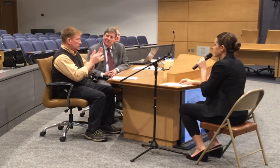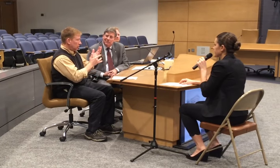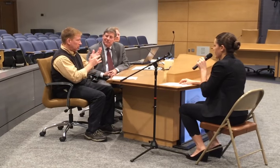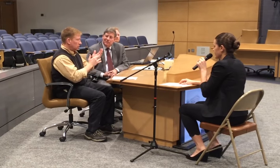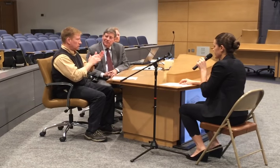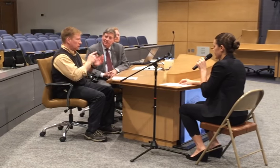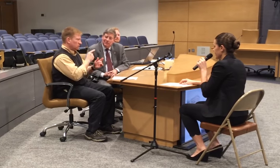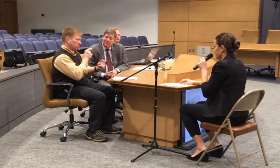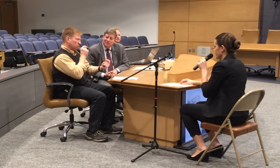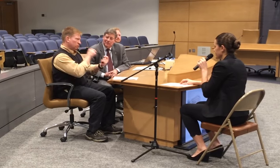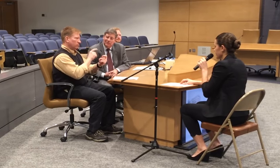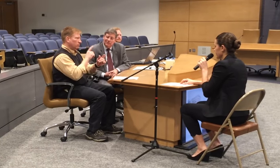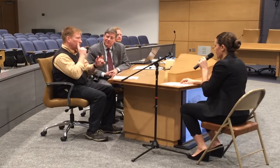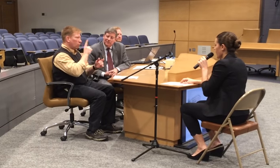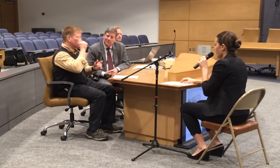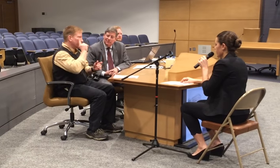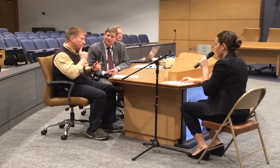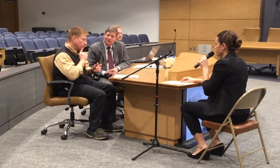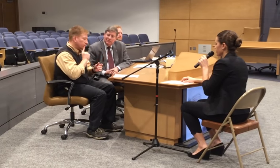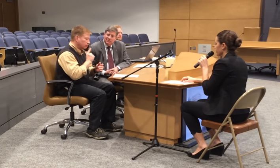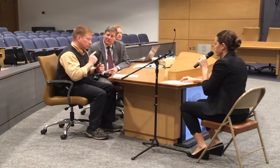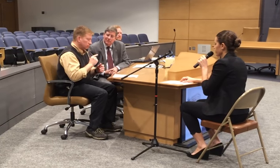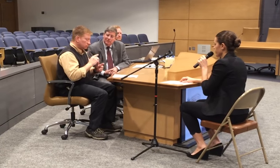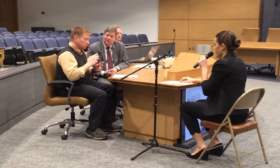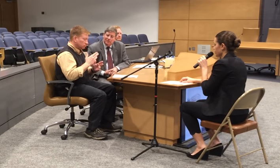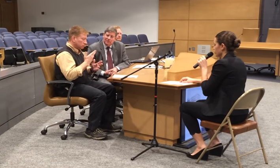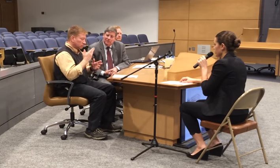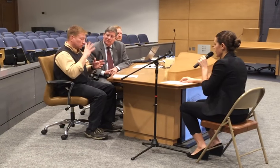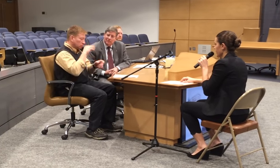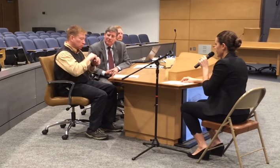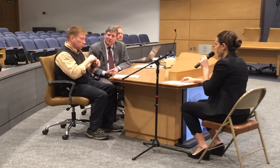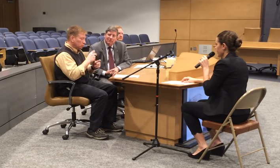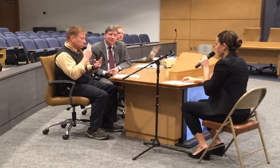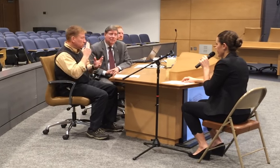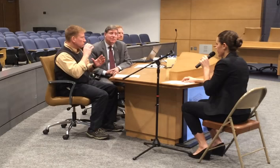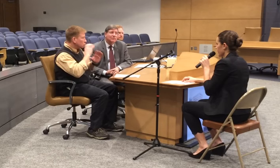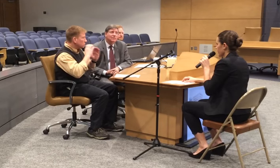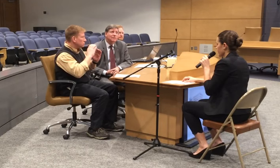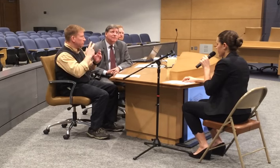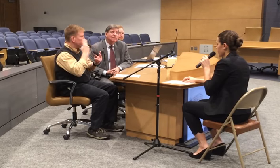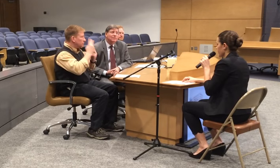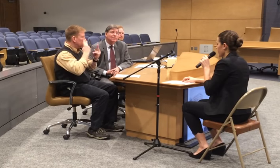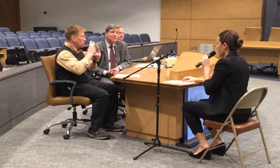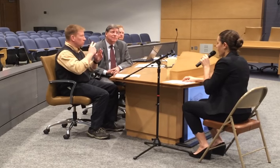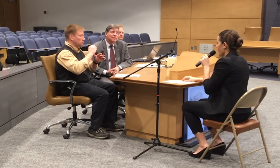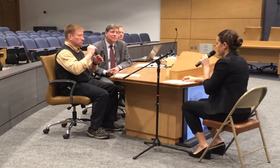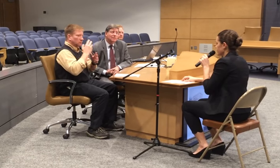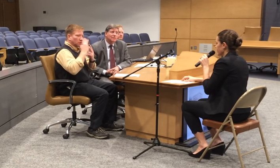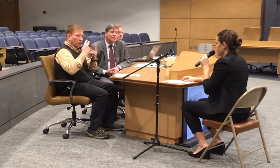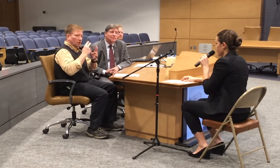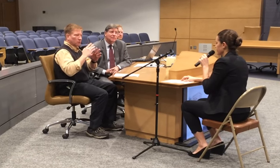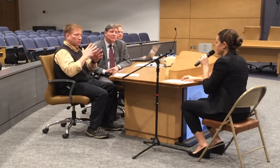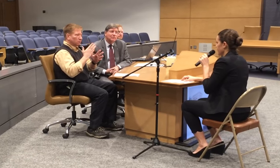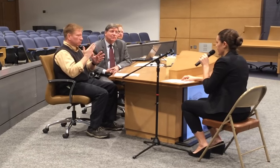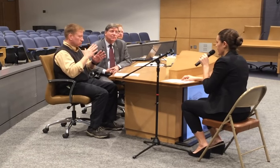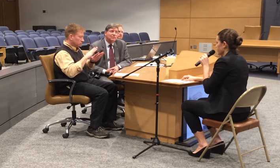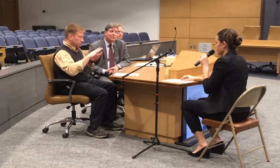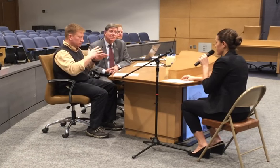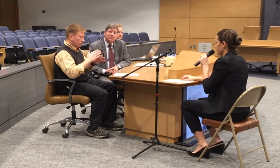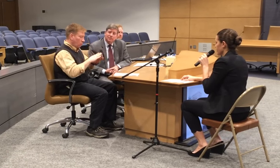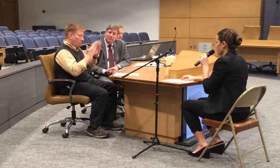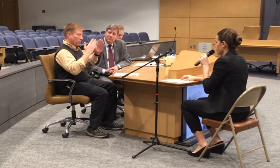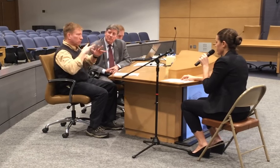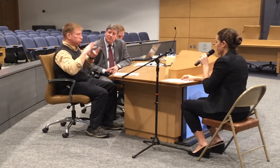His design techniques accounted for good natural lighting and sight lines to enhance communication